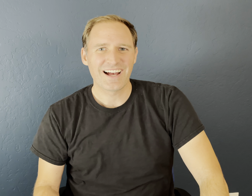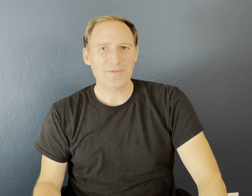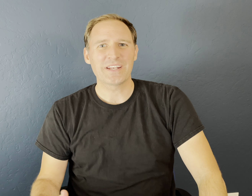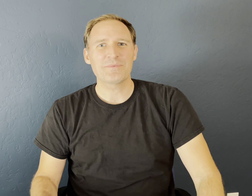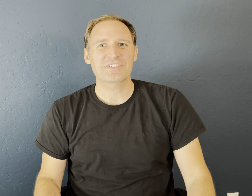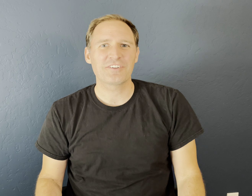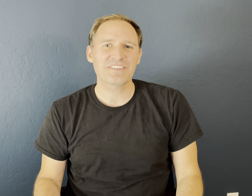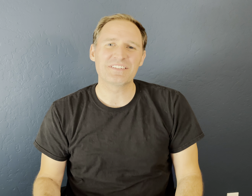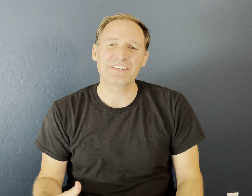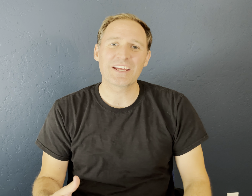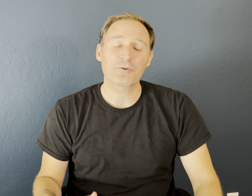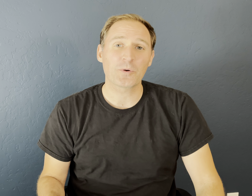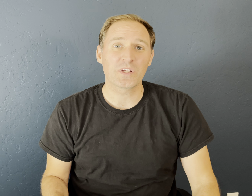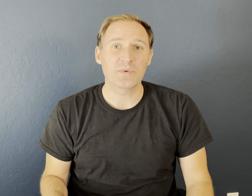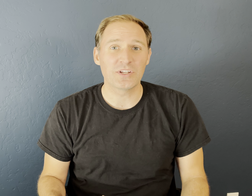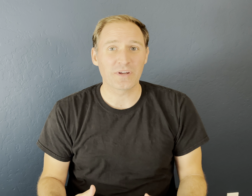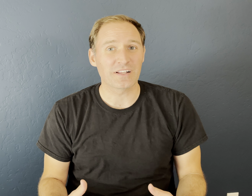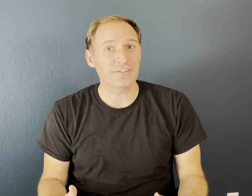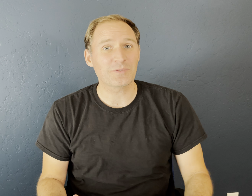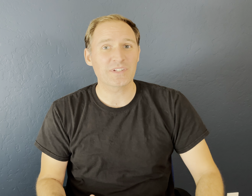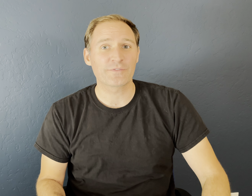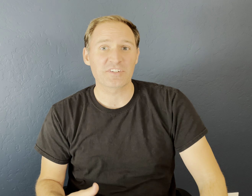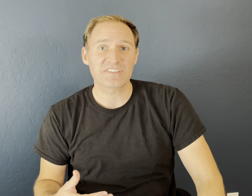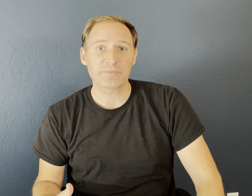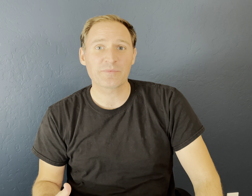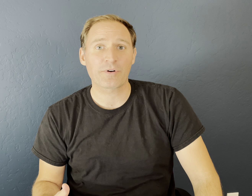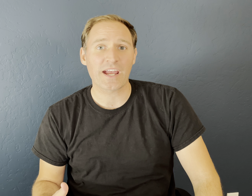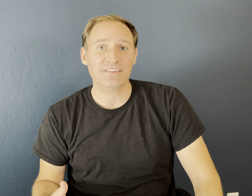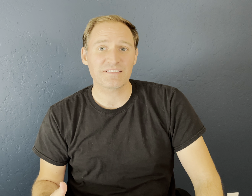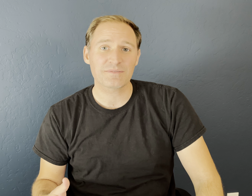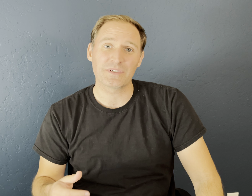Hi, my name is Chris and today we're going to be doing a little bit of receptive practice but